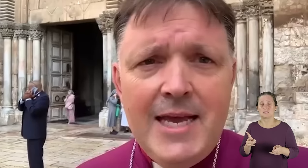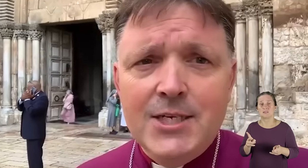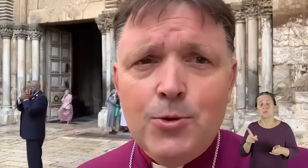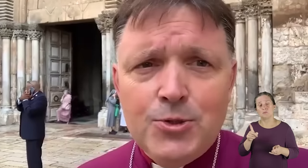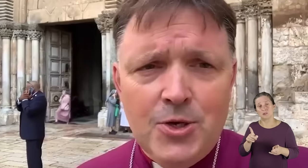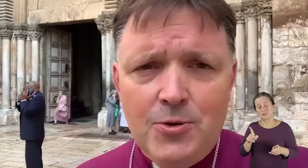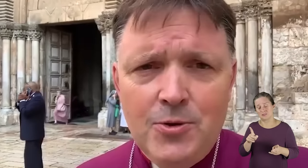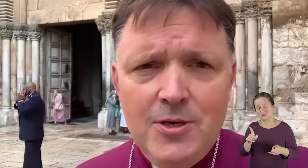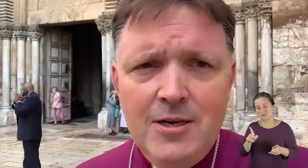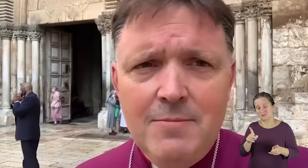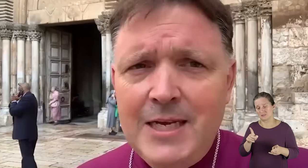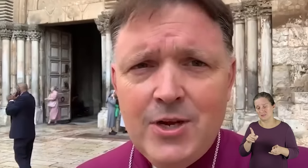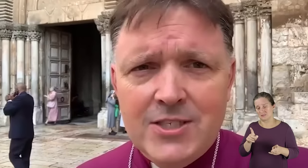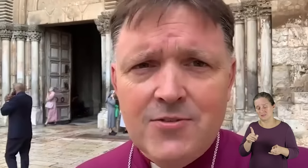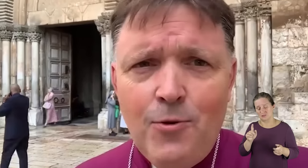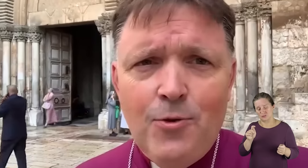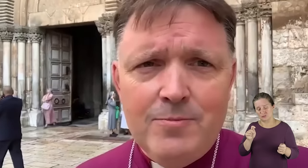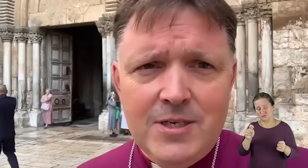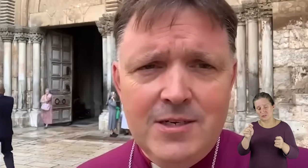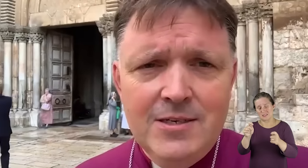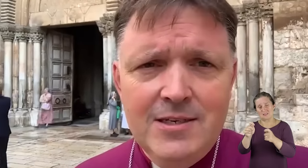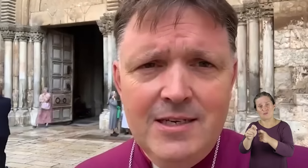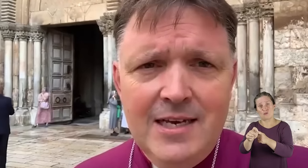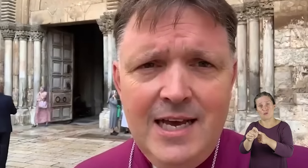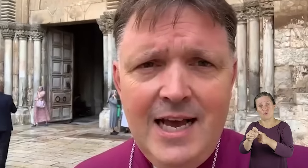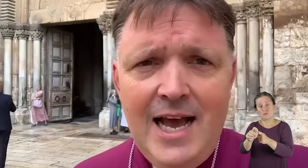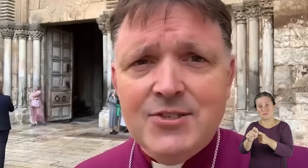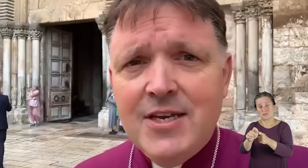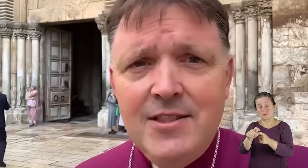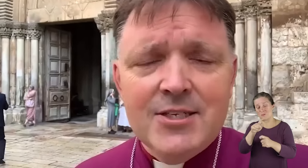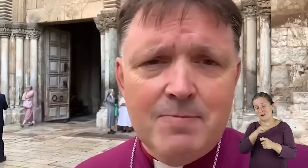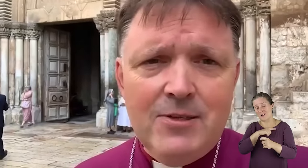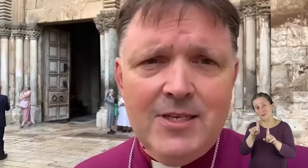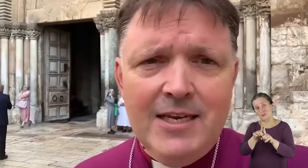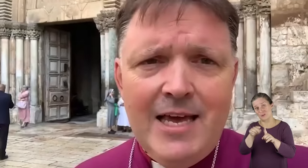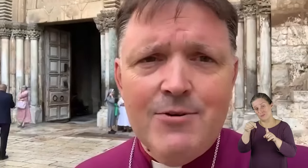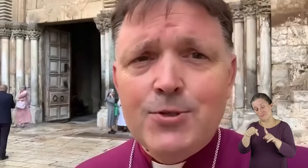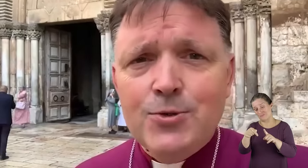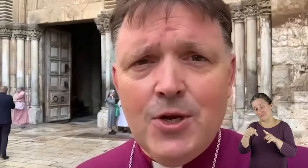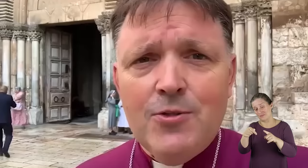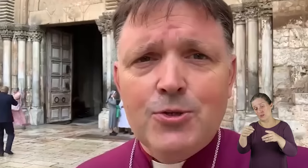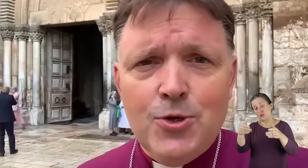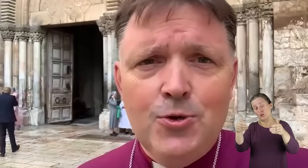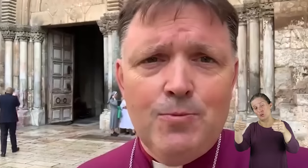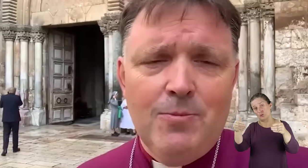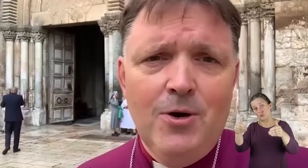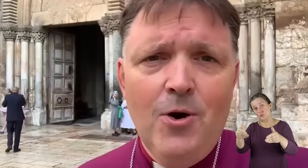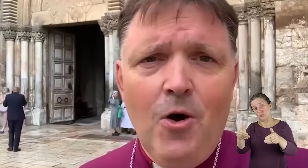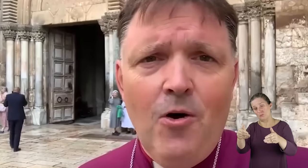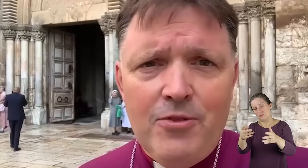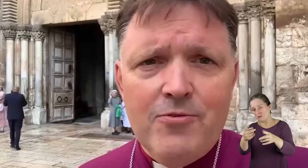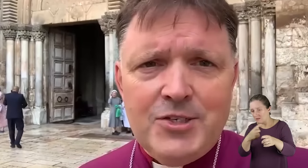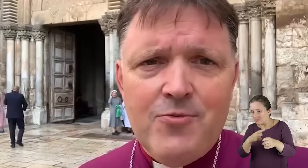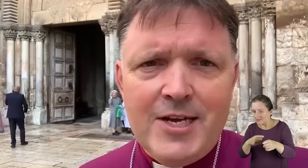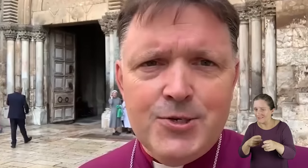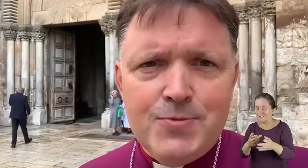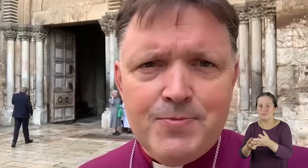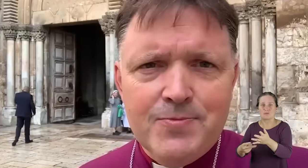may it also be transformed as in this building there is also the tomb of the resurrection,